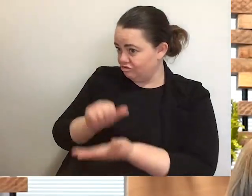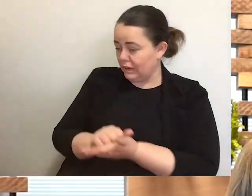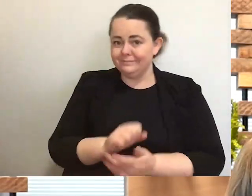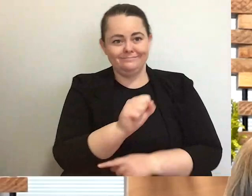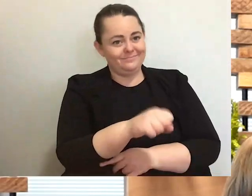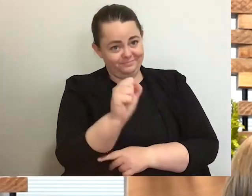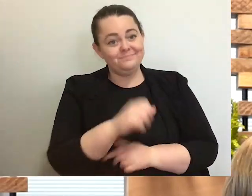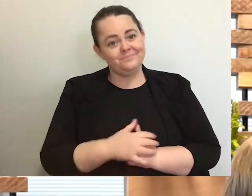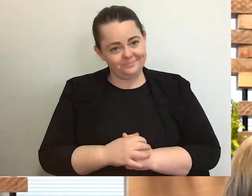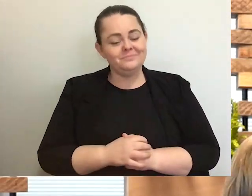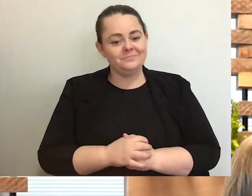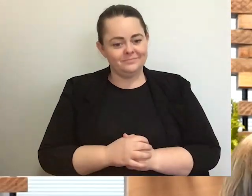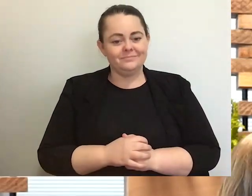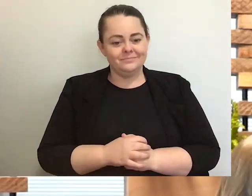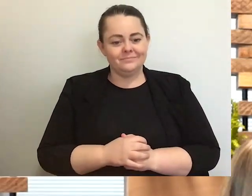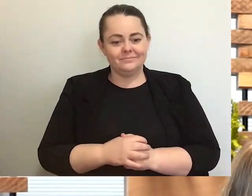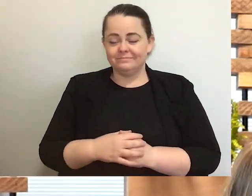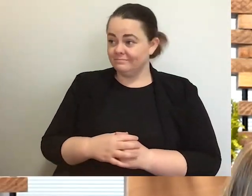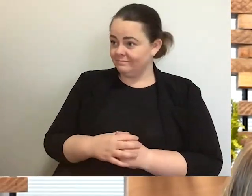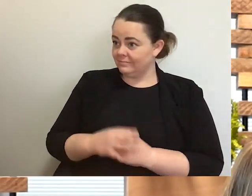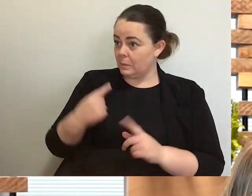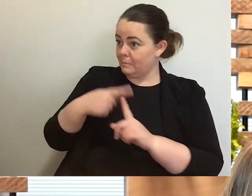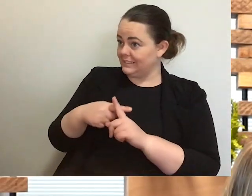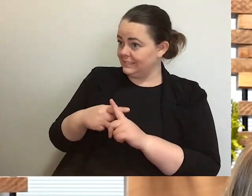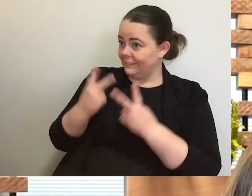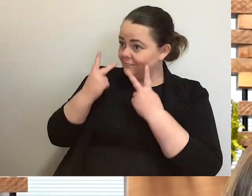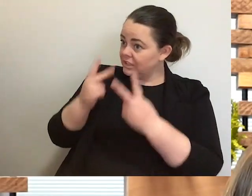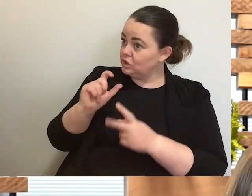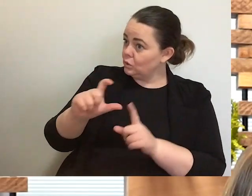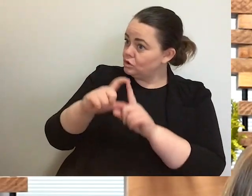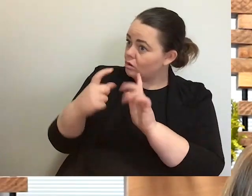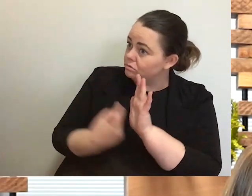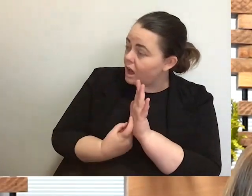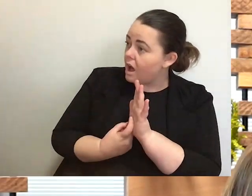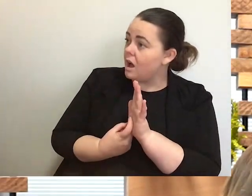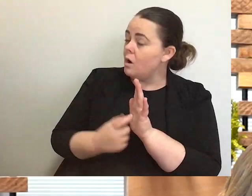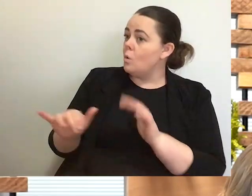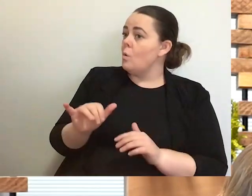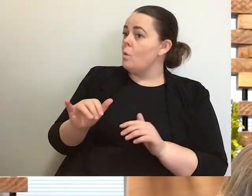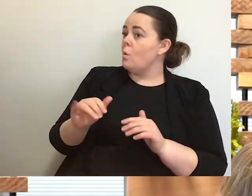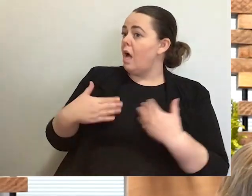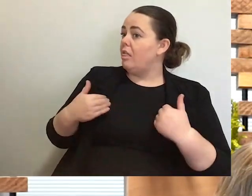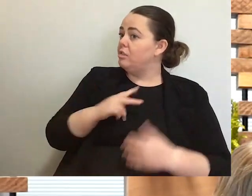OK, and then, see your qualified health professional if you've got any particular concerns that you want to discuss.